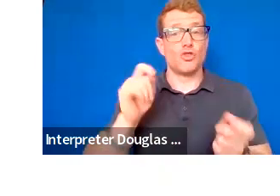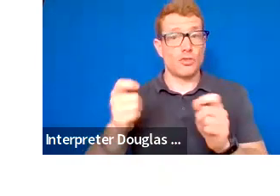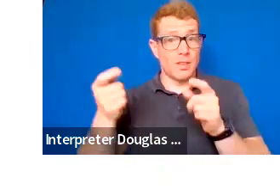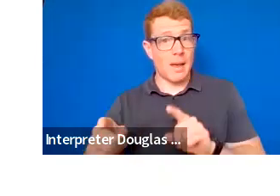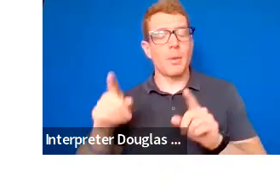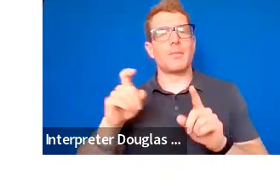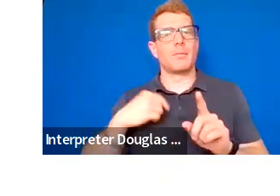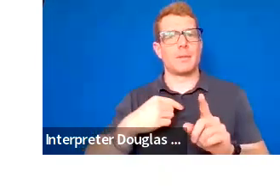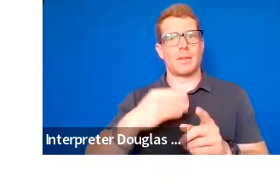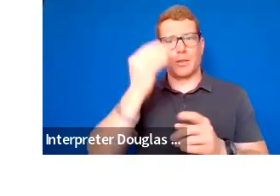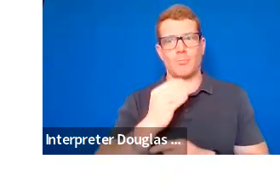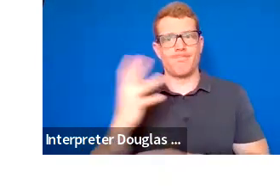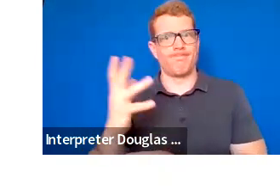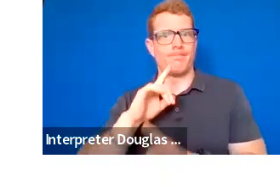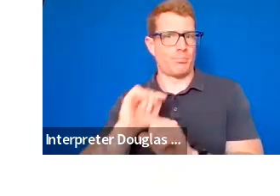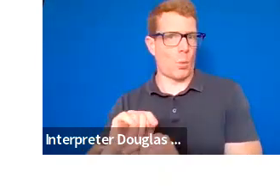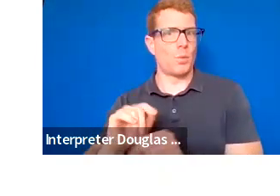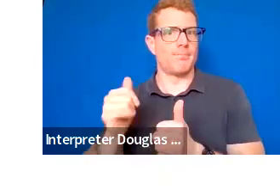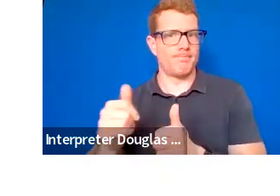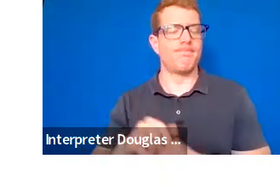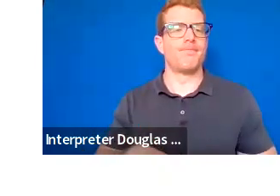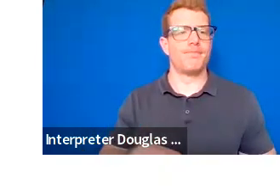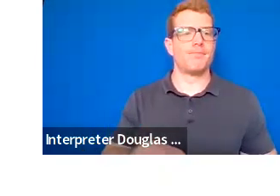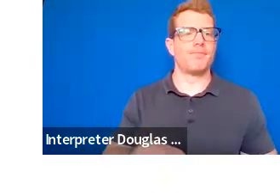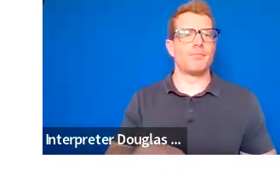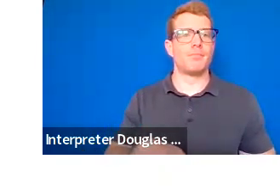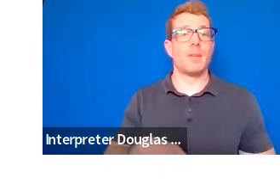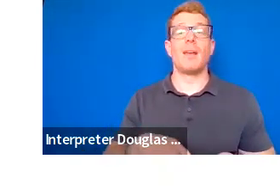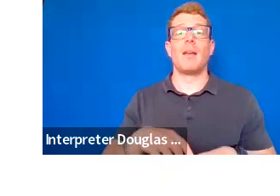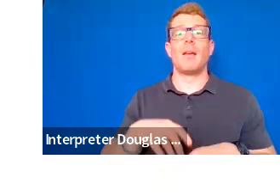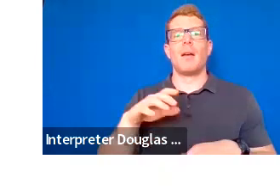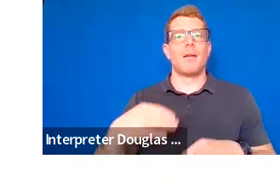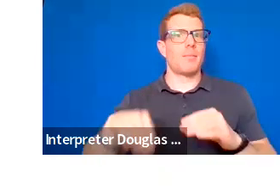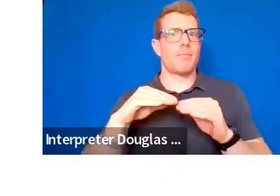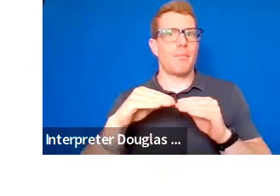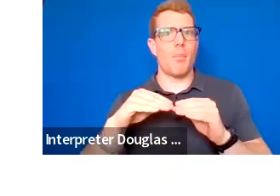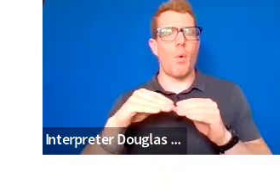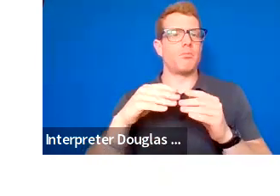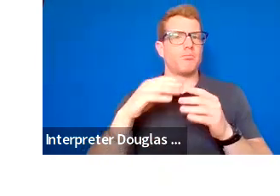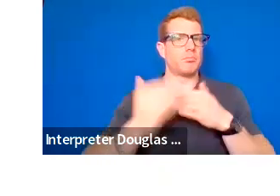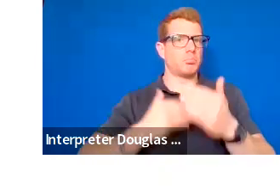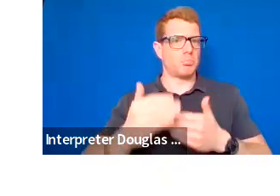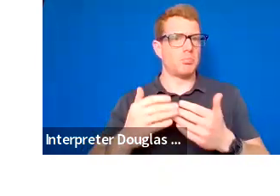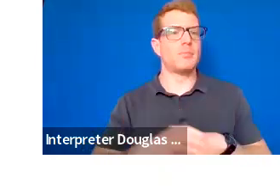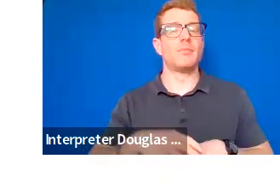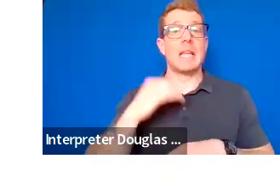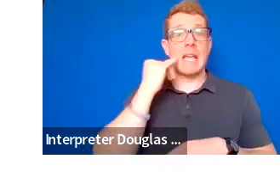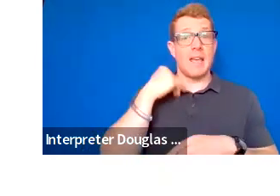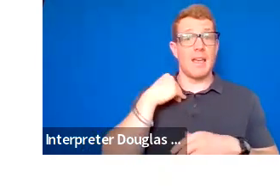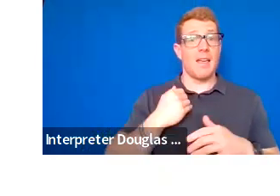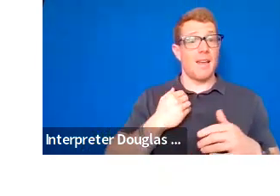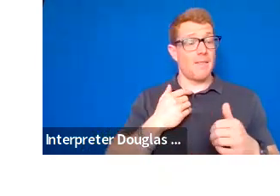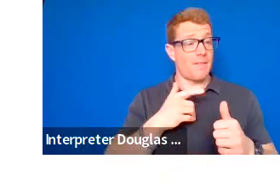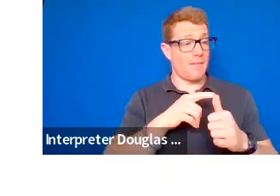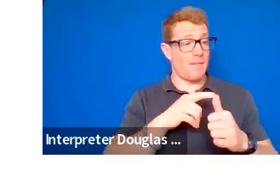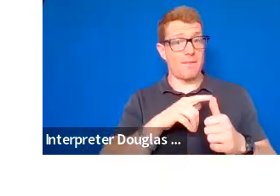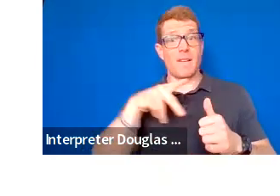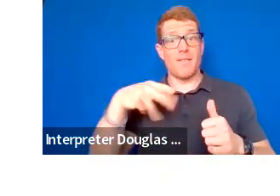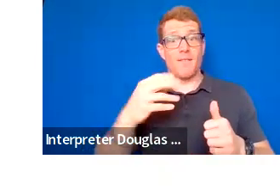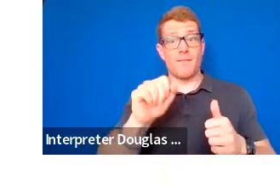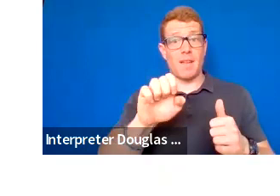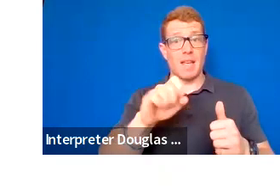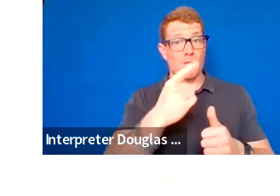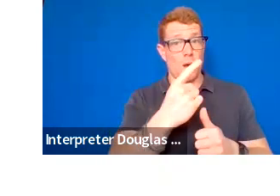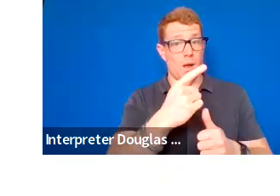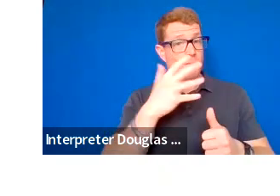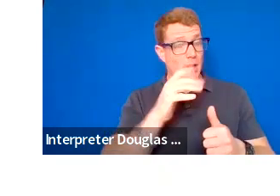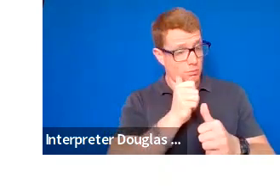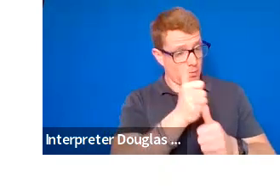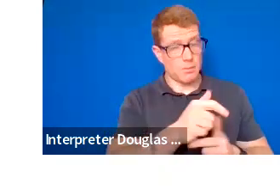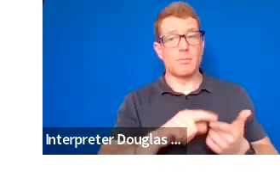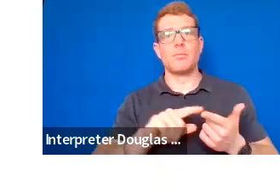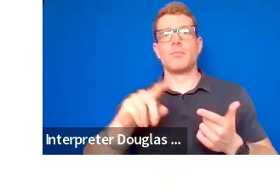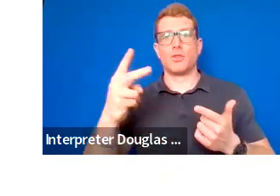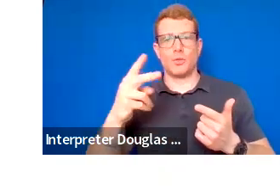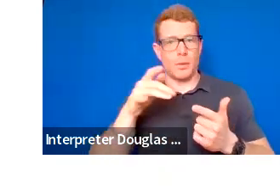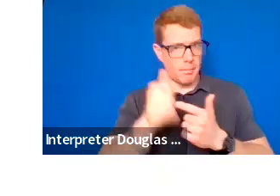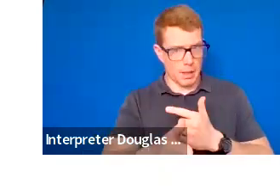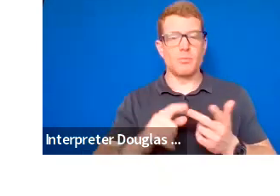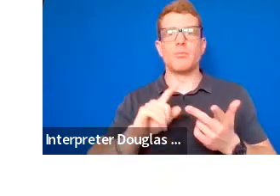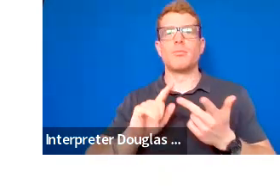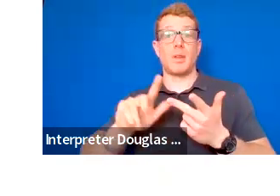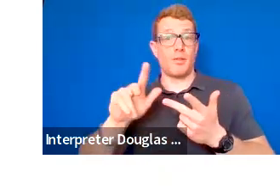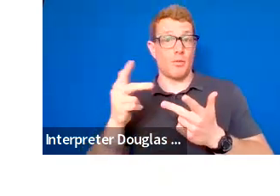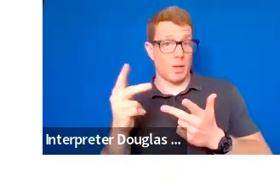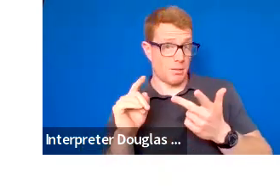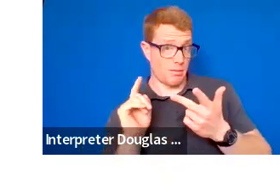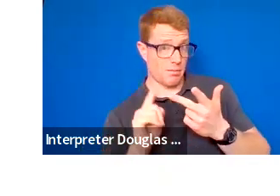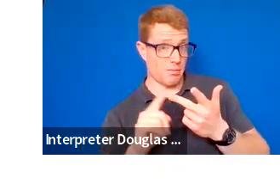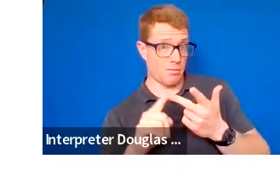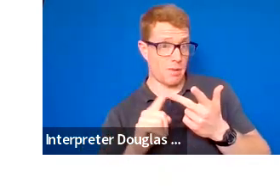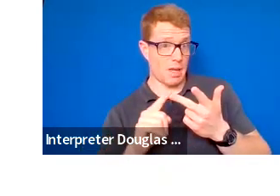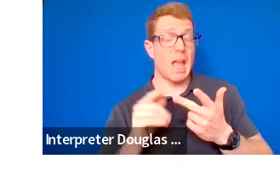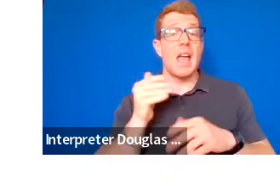Okay, more safety nets. So if you move through those first 2 phases, the trial work and the extended period of eligibility, you know, once you hit the end of the extended period of eligibility, that 3 year period when you move